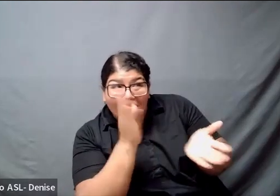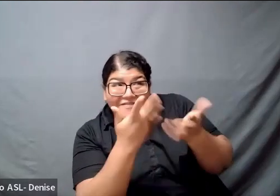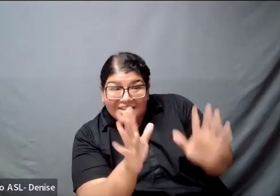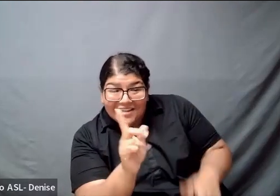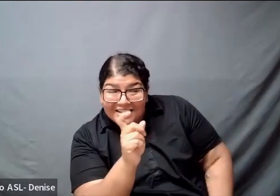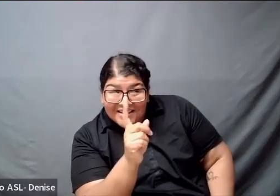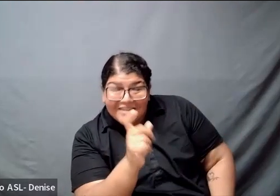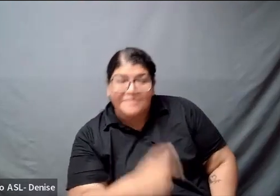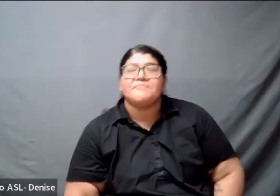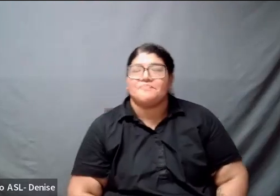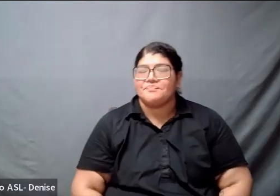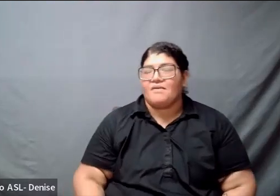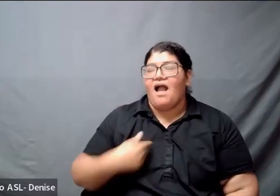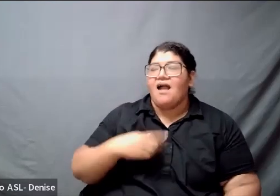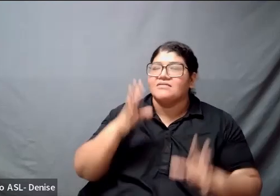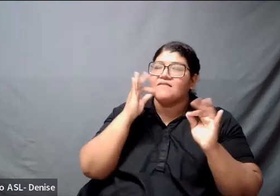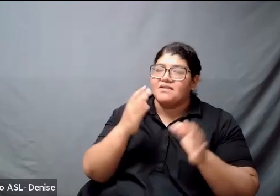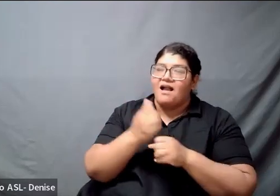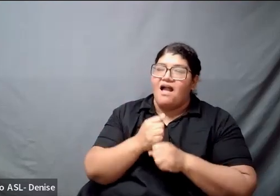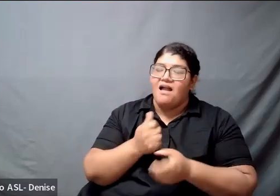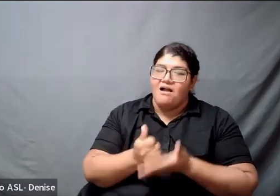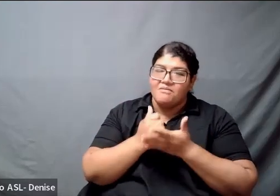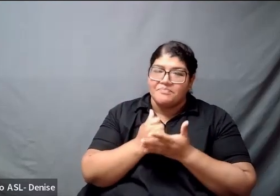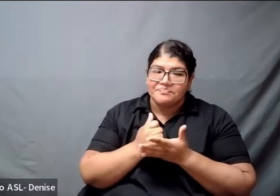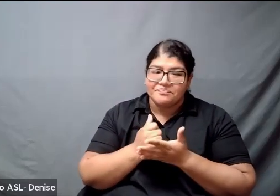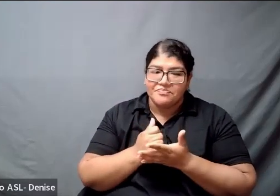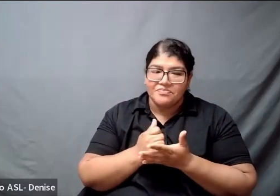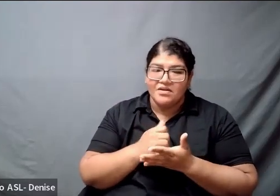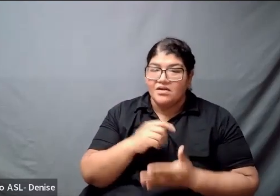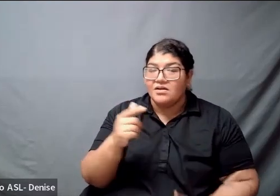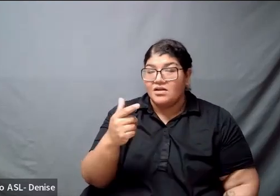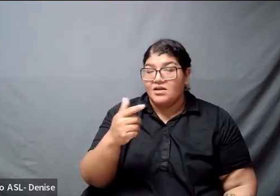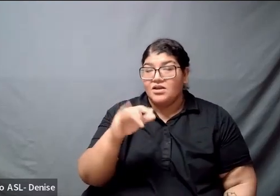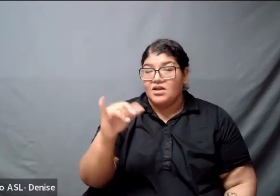I did get definite help along the way. In fact, Jean Marie, who's on the call now was one of the first people to see it,